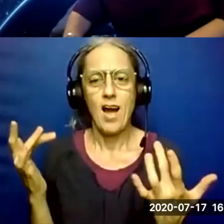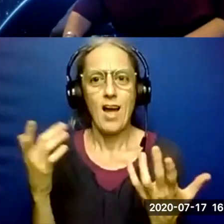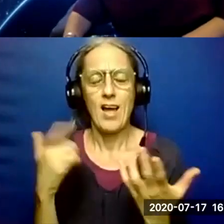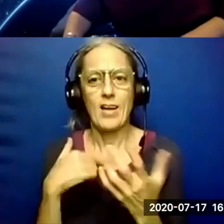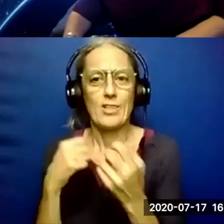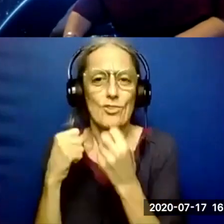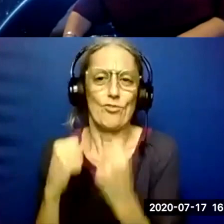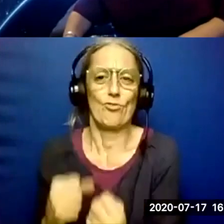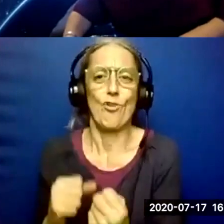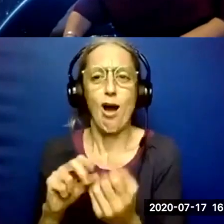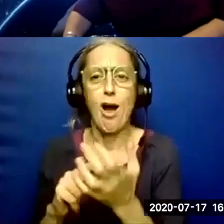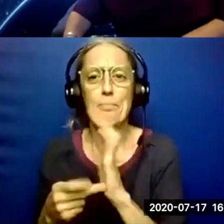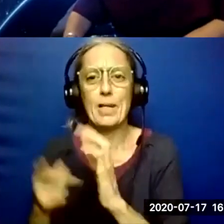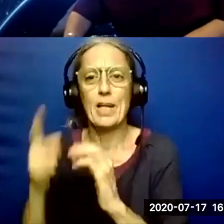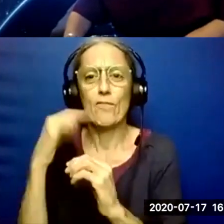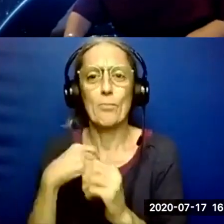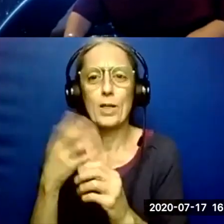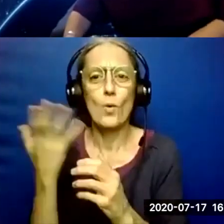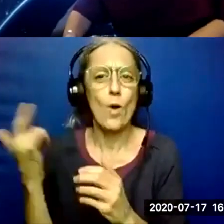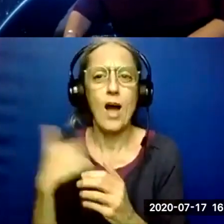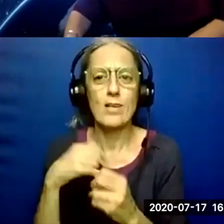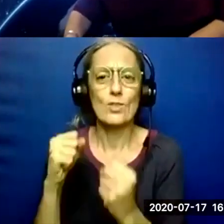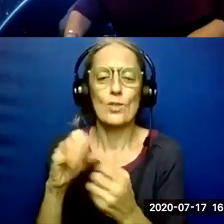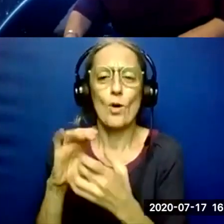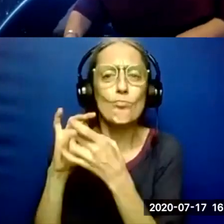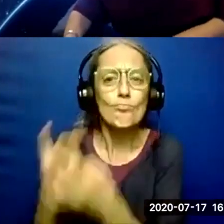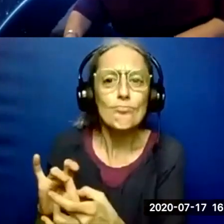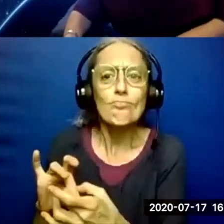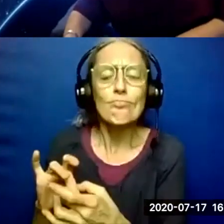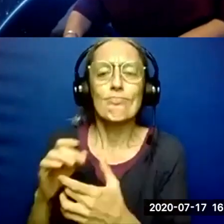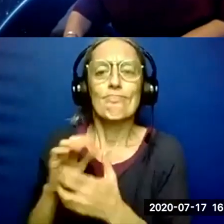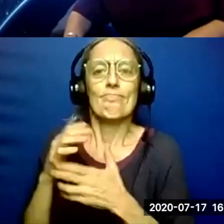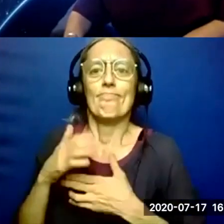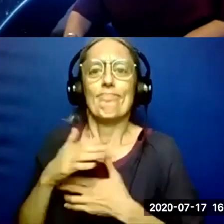I think basically for me, it's a number of things.